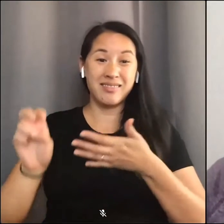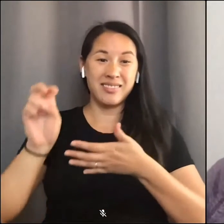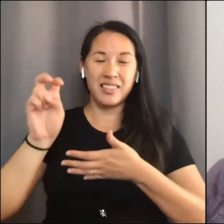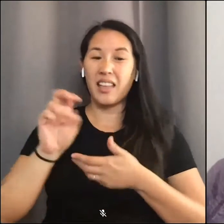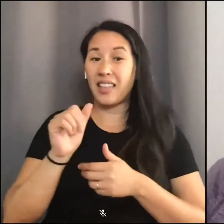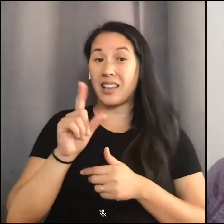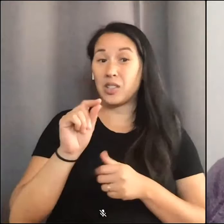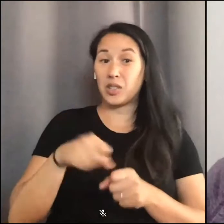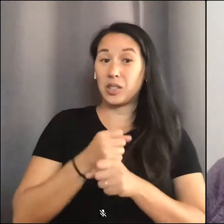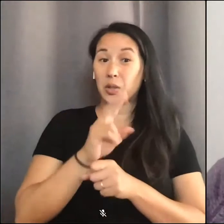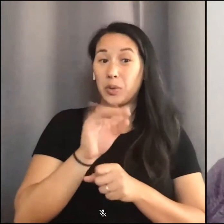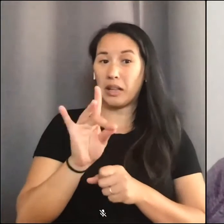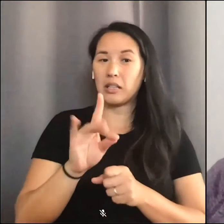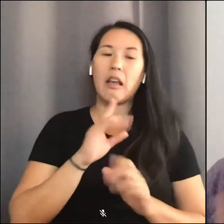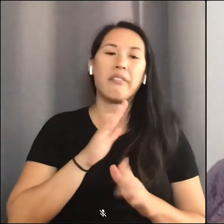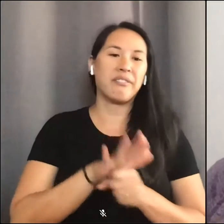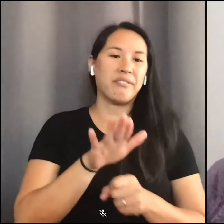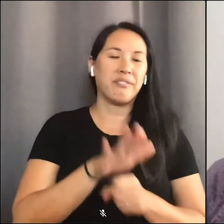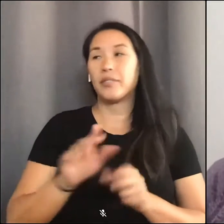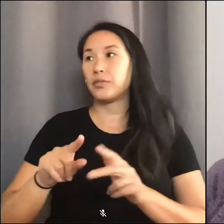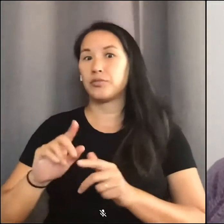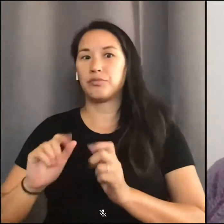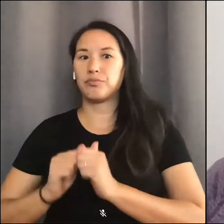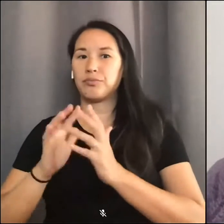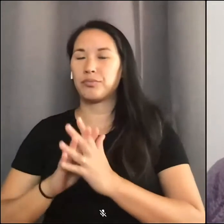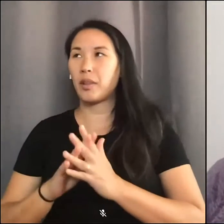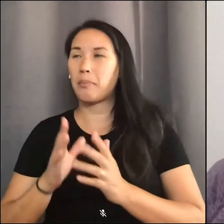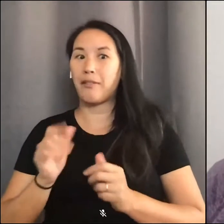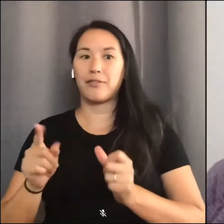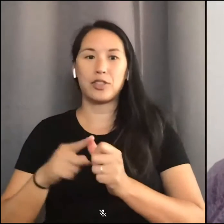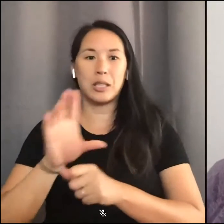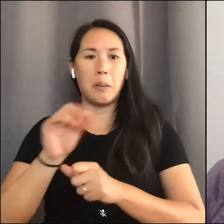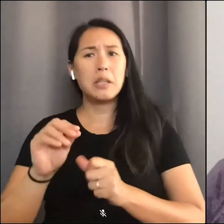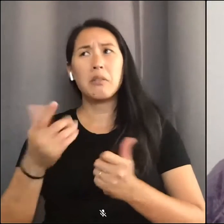started my first company i've had four or so four or five cents depending on how you count them